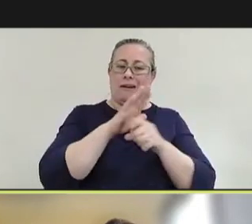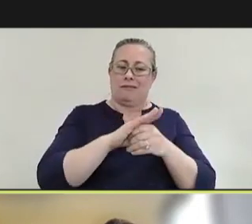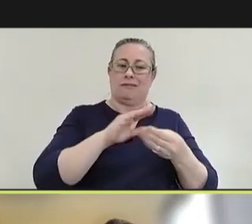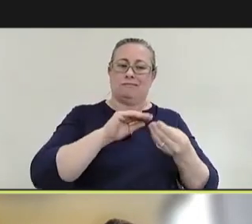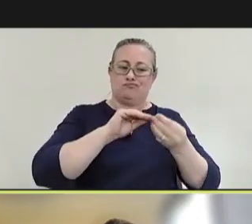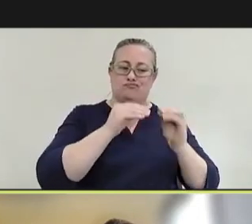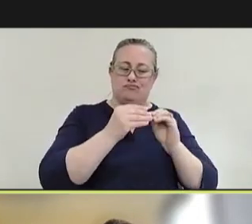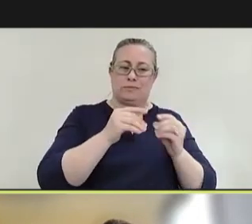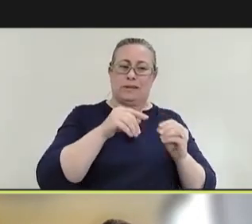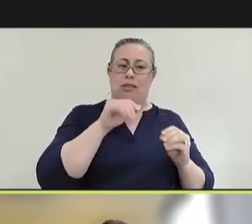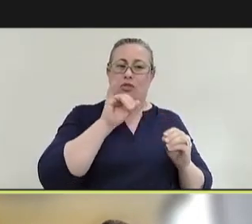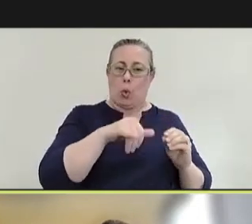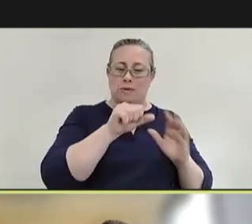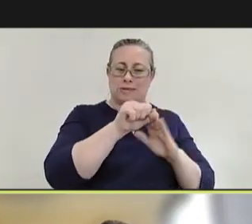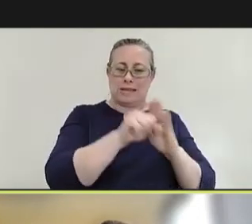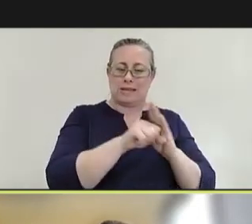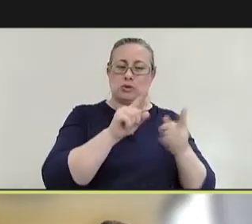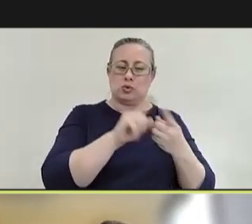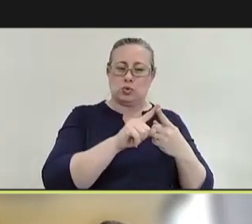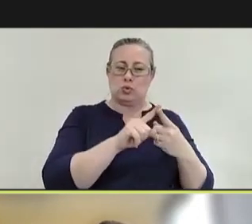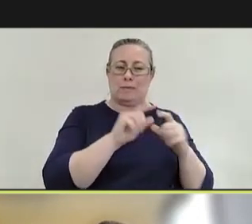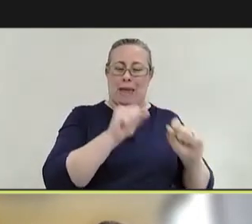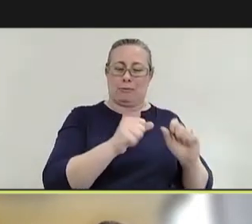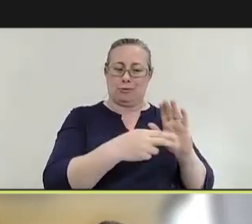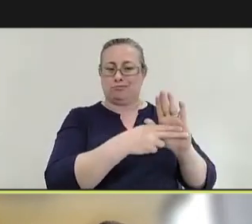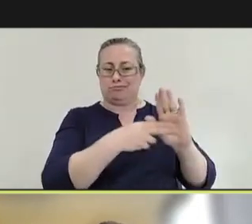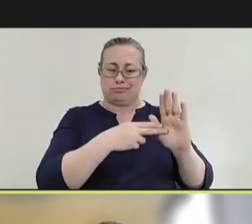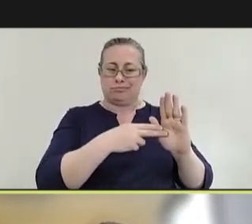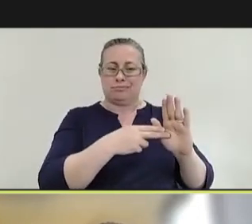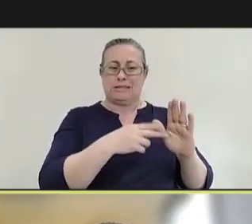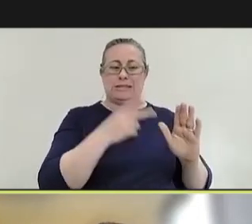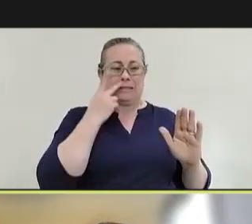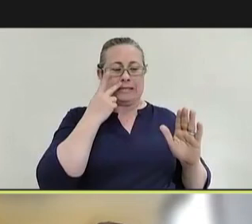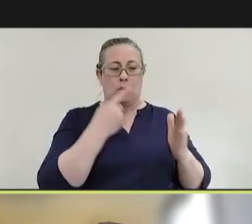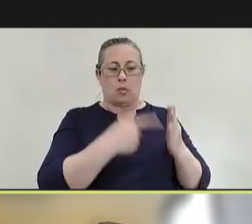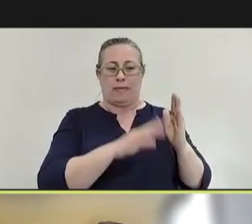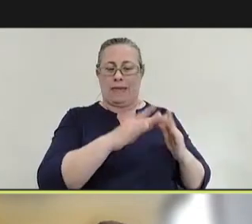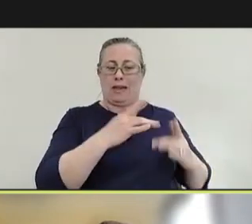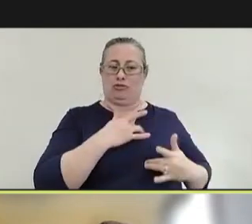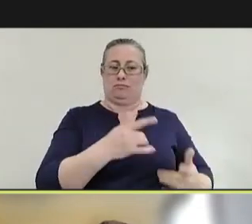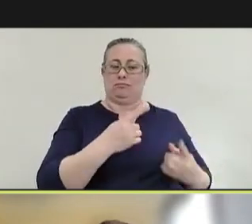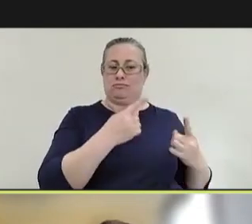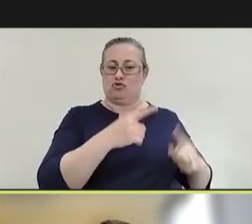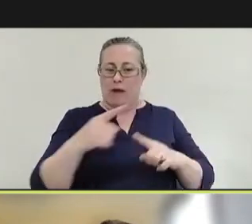make a real decision on how the trends were going, so we actually excluded those states